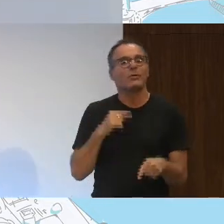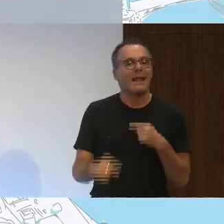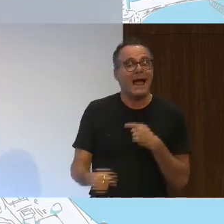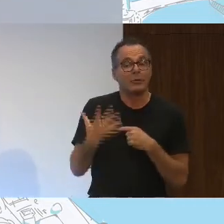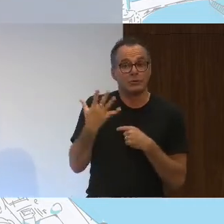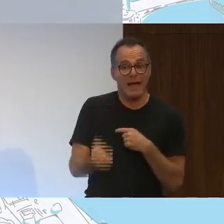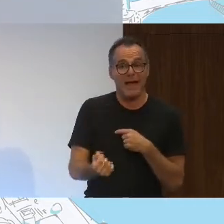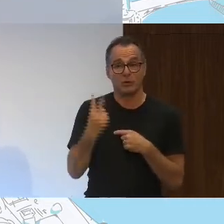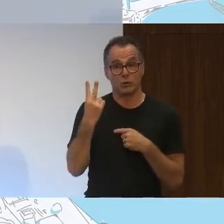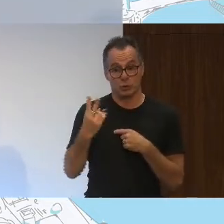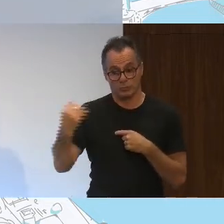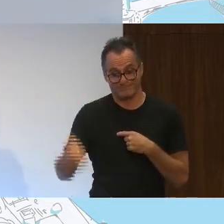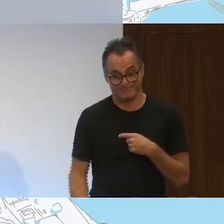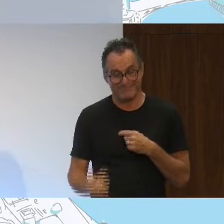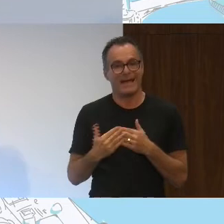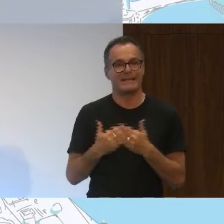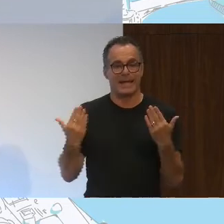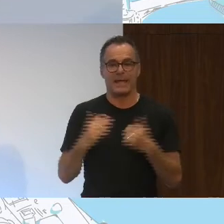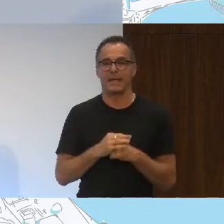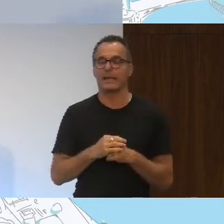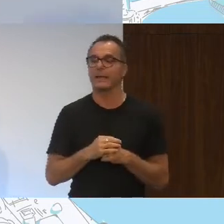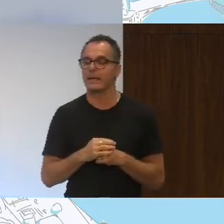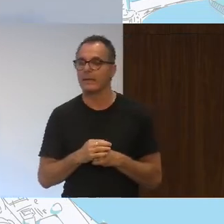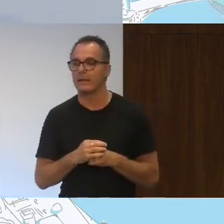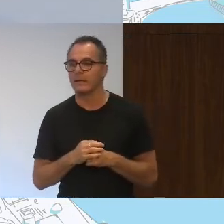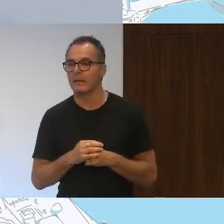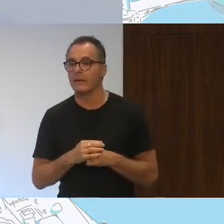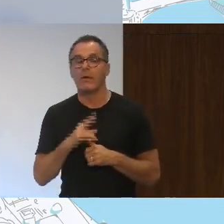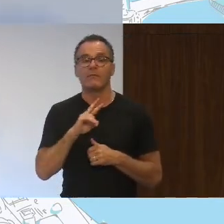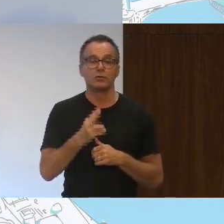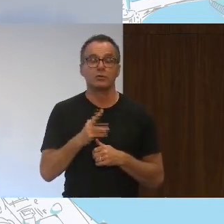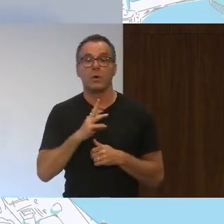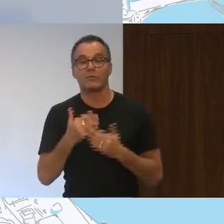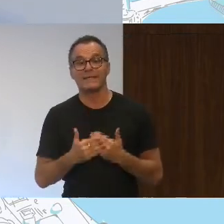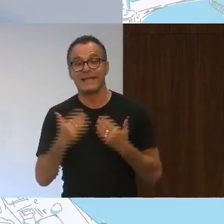two a day and you're allowed to have them on two or three days in a given week for prolonged periods of time.